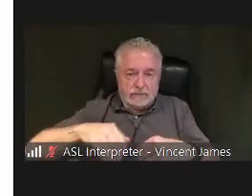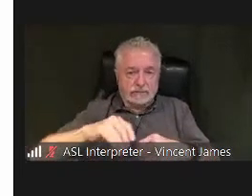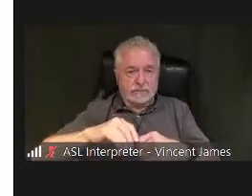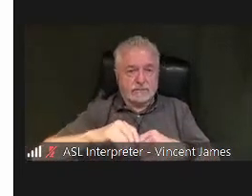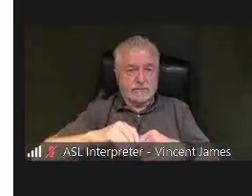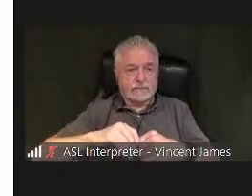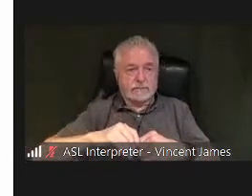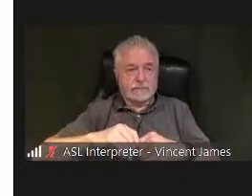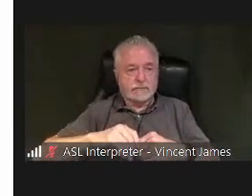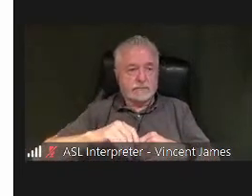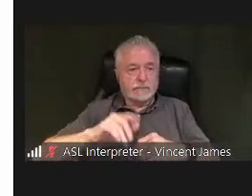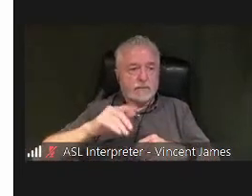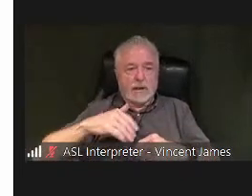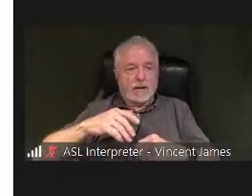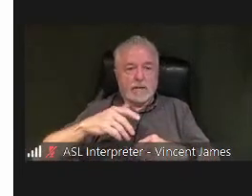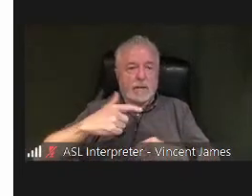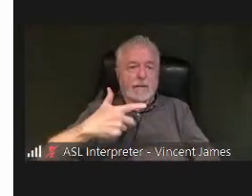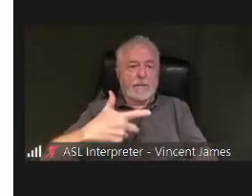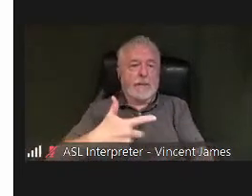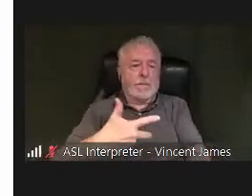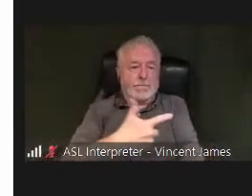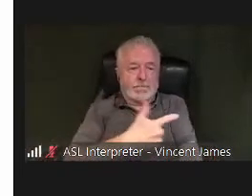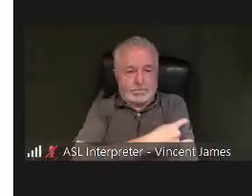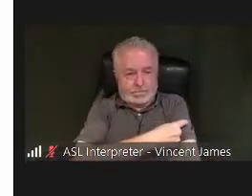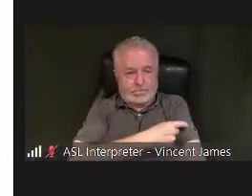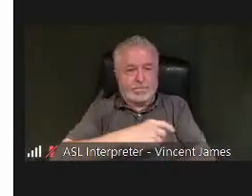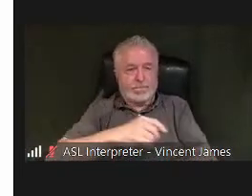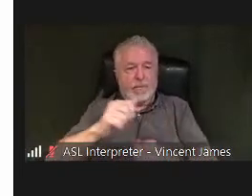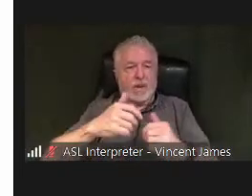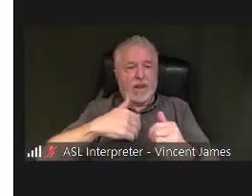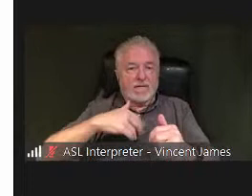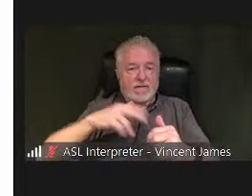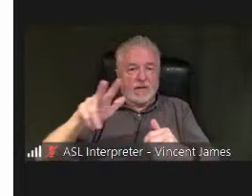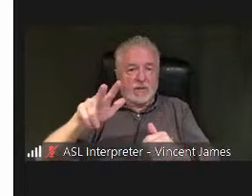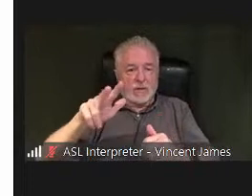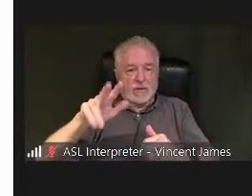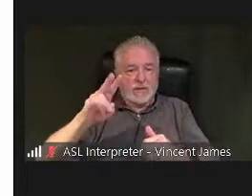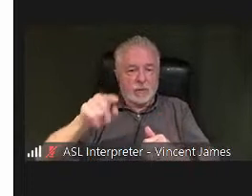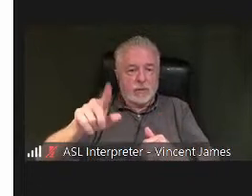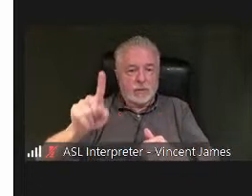These are the people that have not been vaccinated. We have thirty seven point one cases that